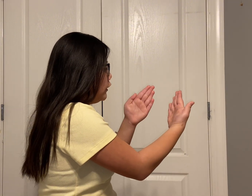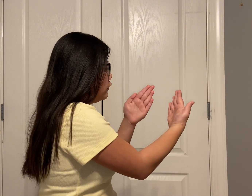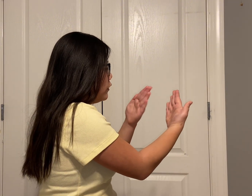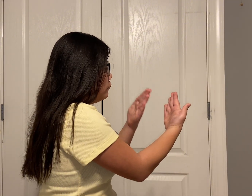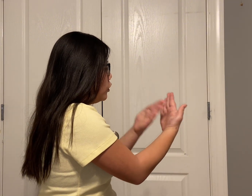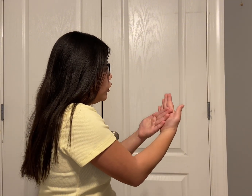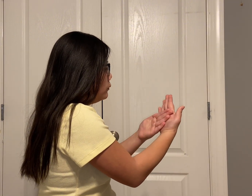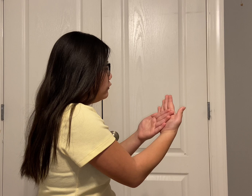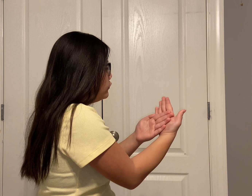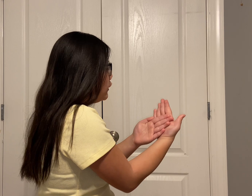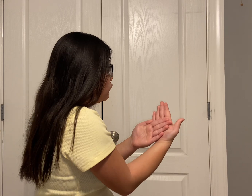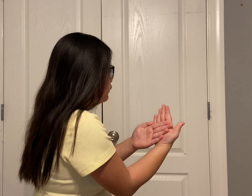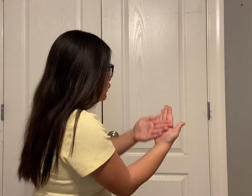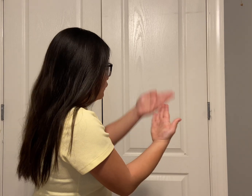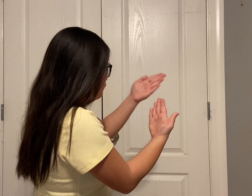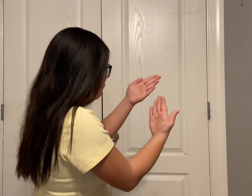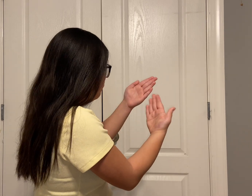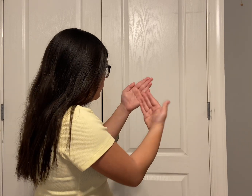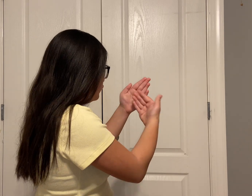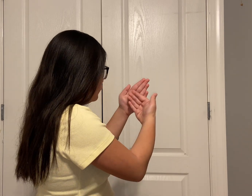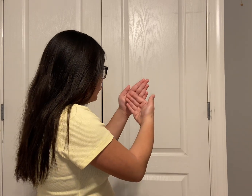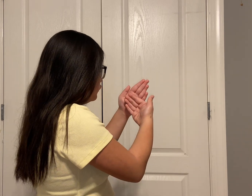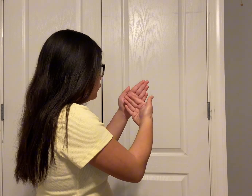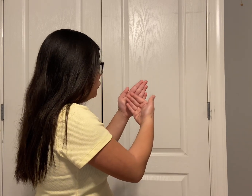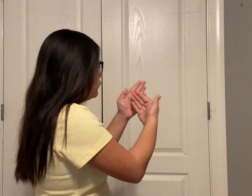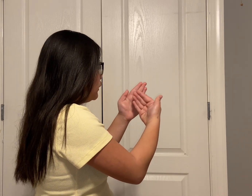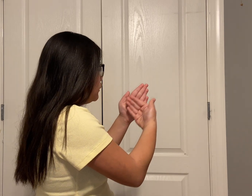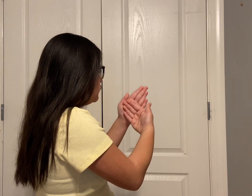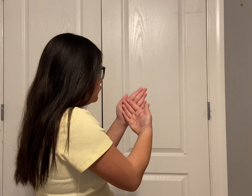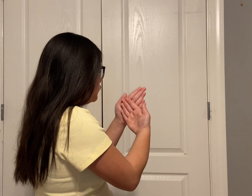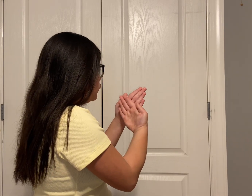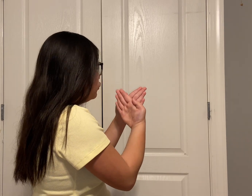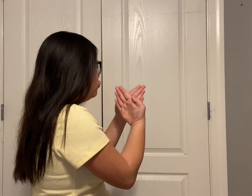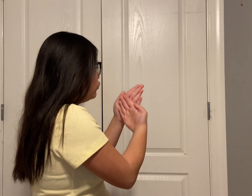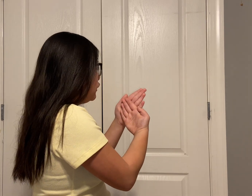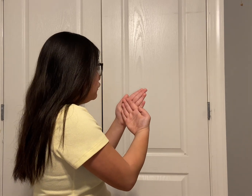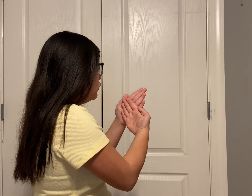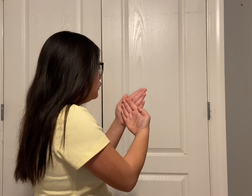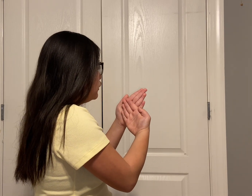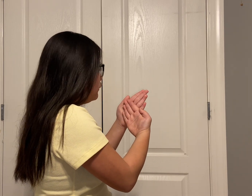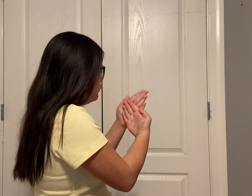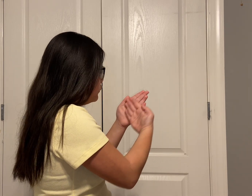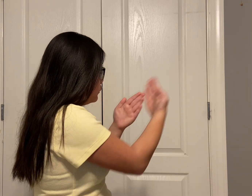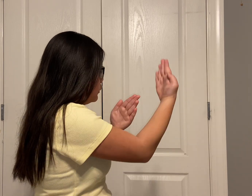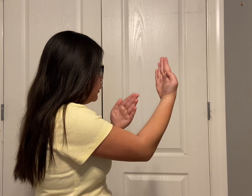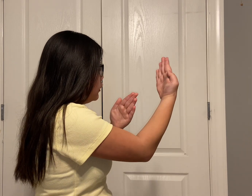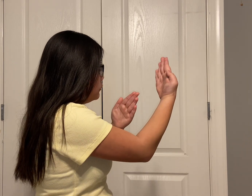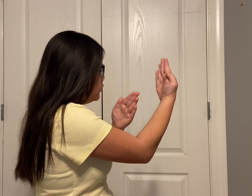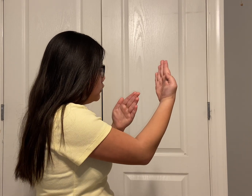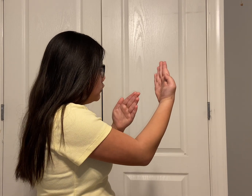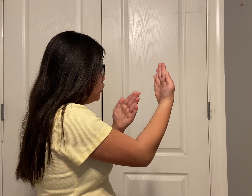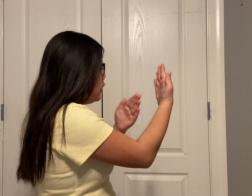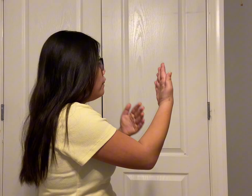Left hand on the palm of the right, swipe up. So if you're right handed the right on left, up.